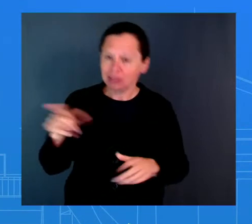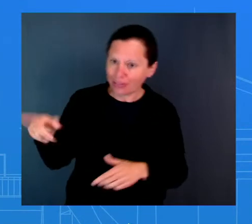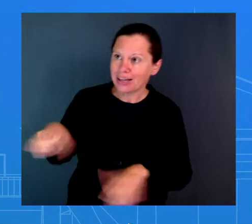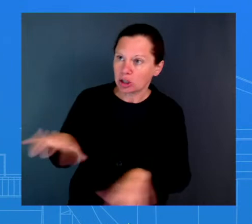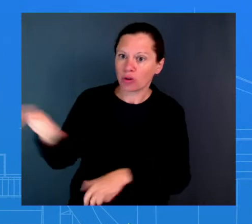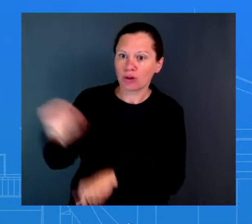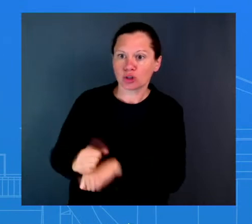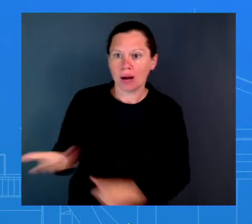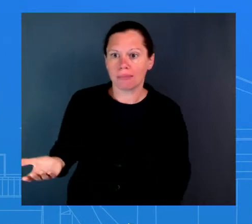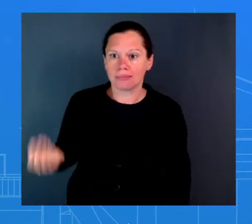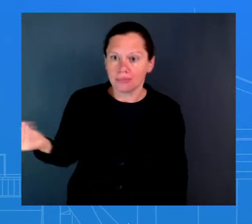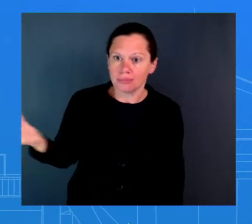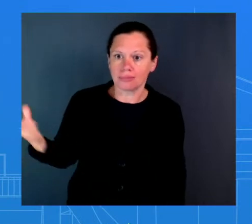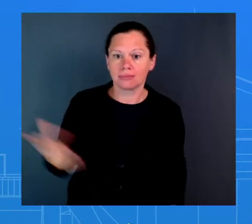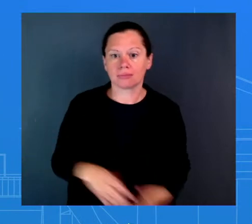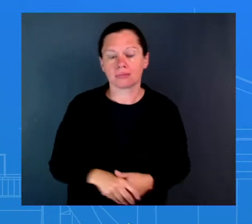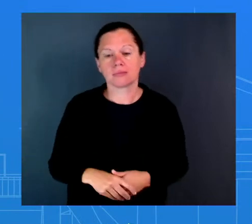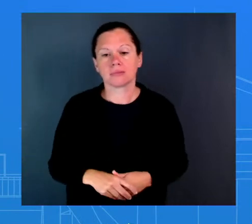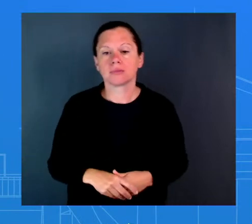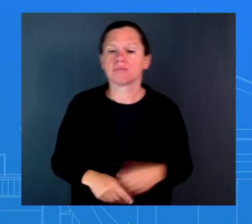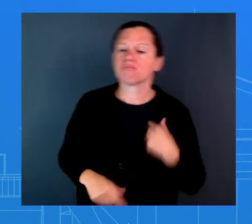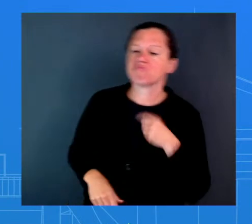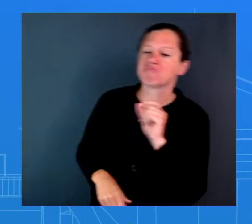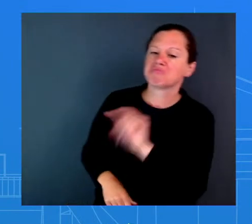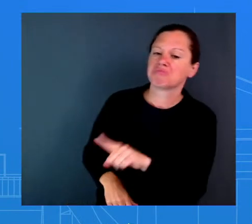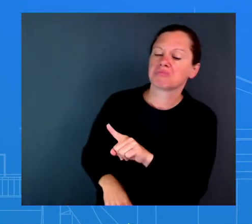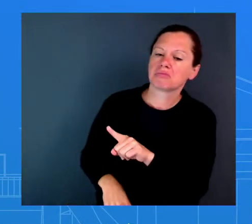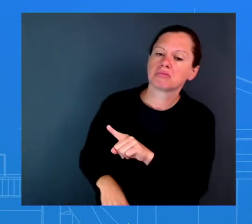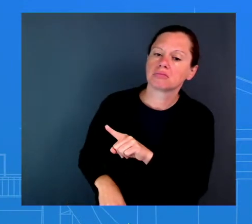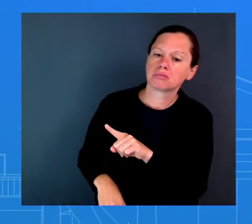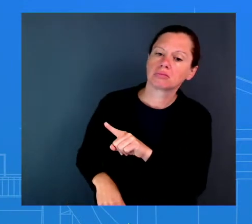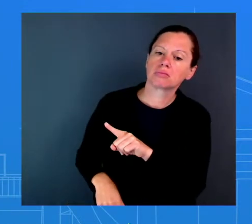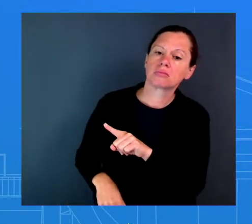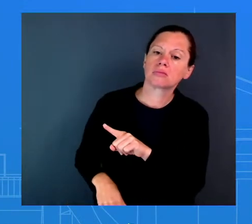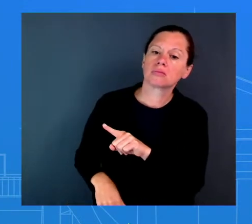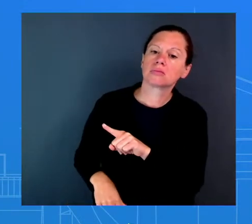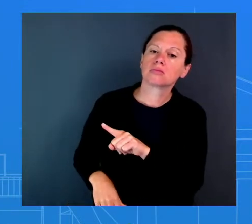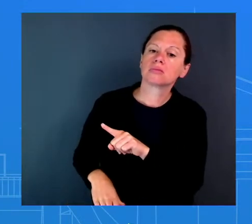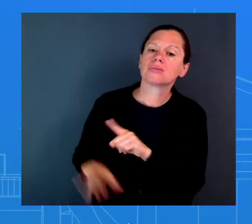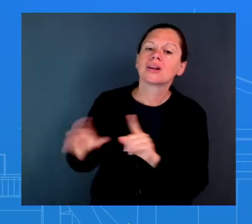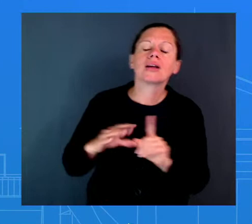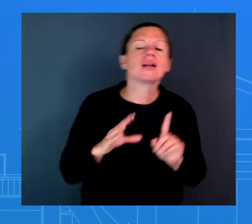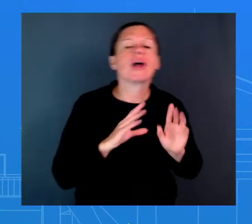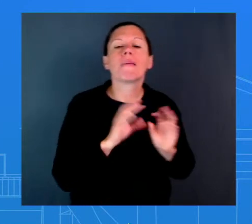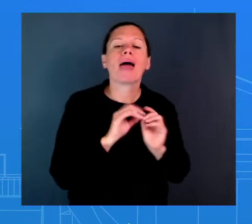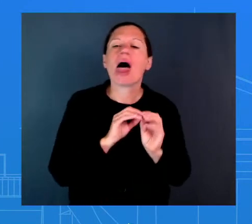or so days before a shutdown. Ms. Jean-Pierre: Yeah, again, I told you that, as I mentioned, agencies are looking at how to move forward